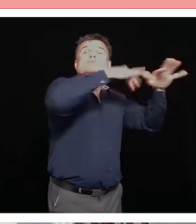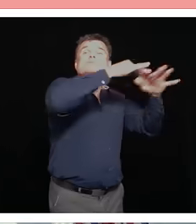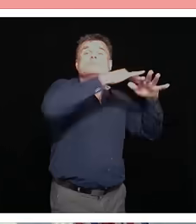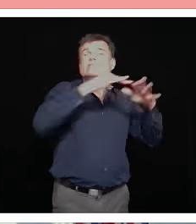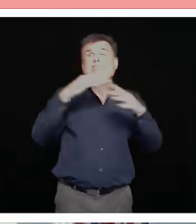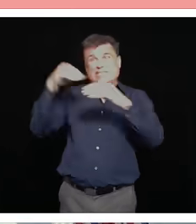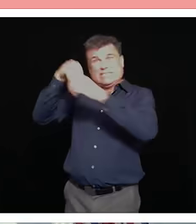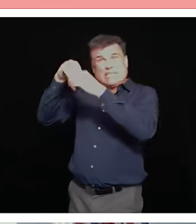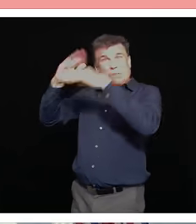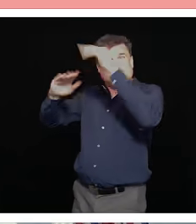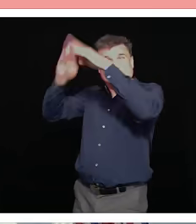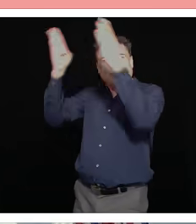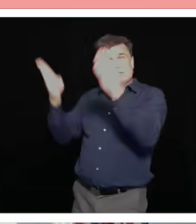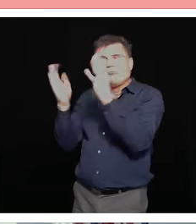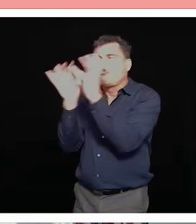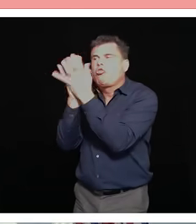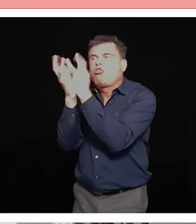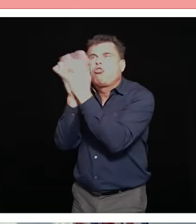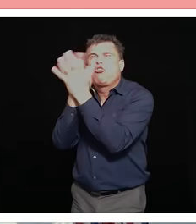fact that we still have low numbers overall